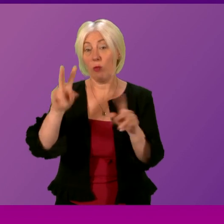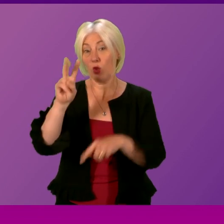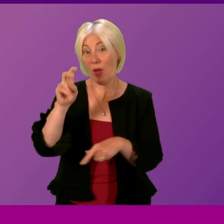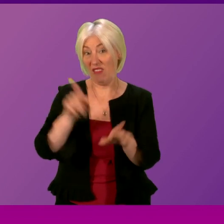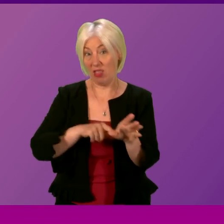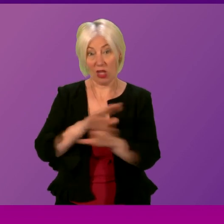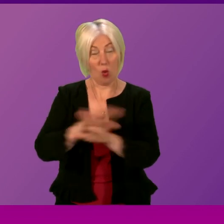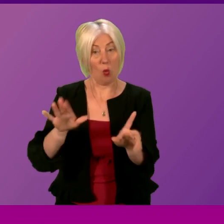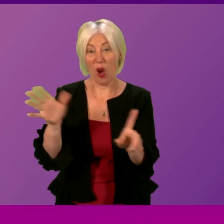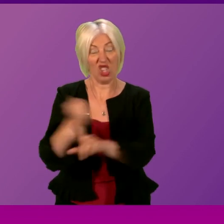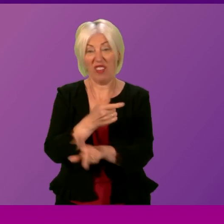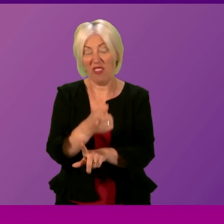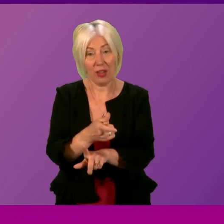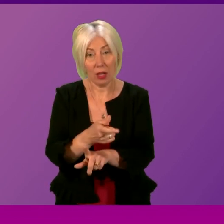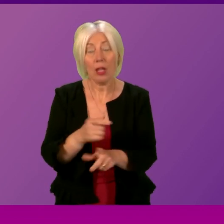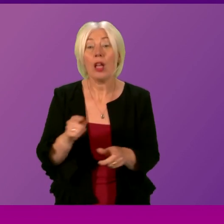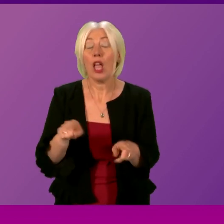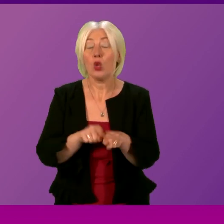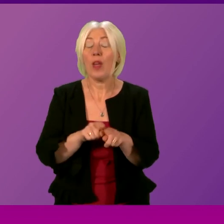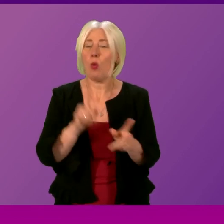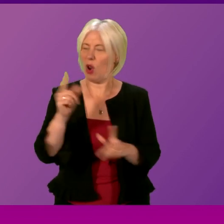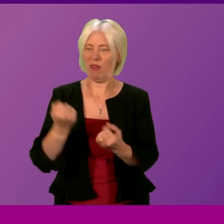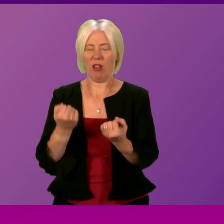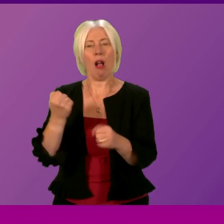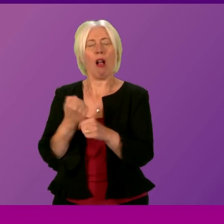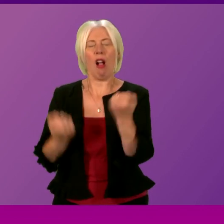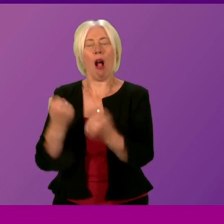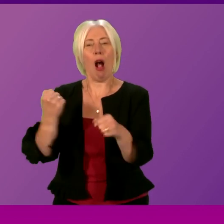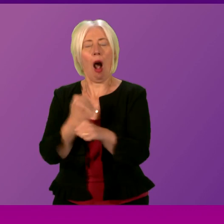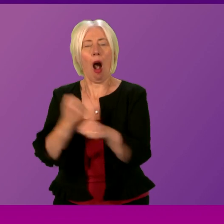Let us listen to industry. Jaguar Land Rover said that the Prime Minister’s plan was